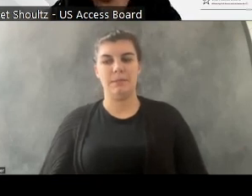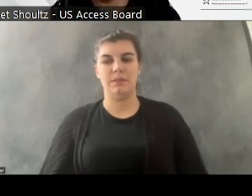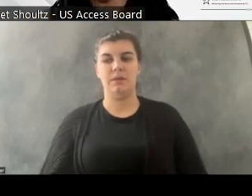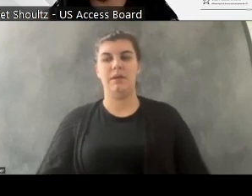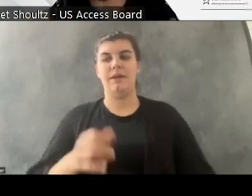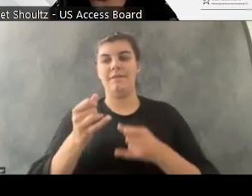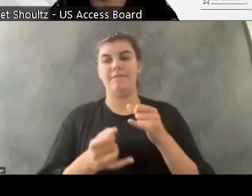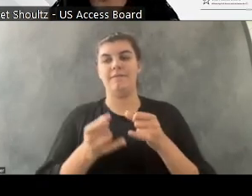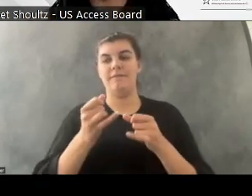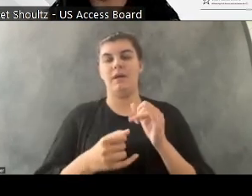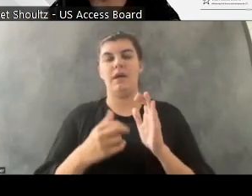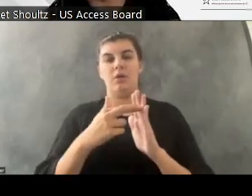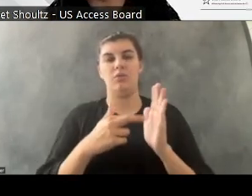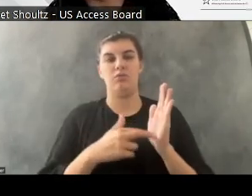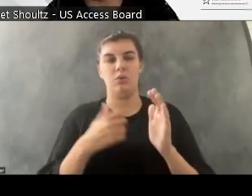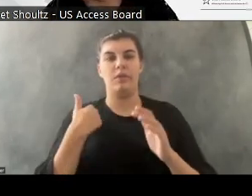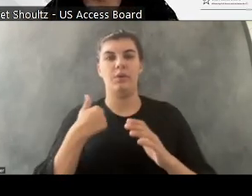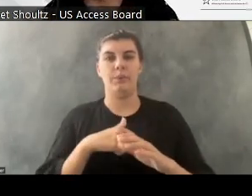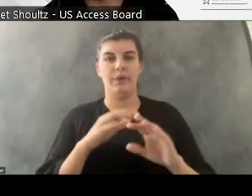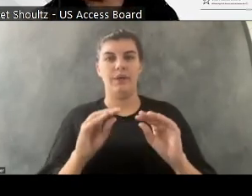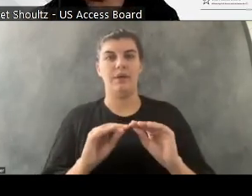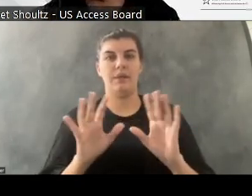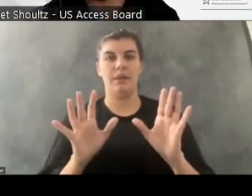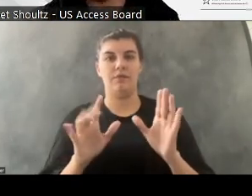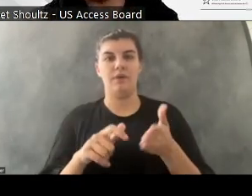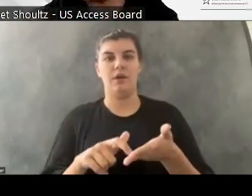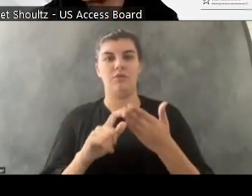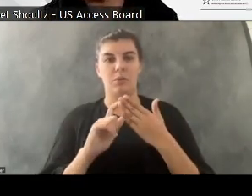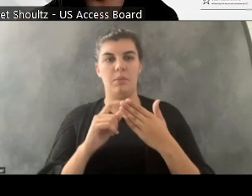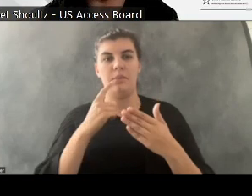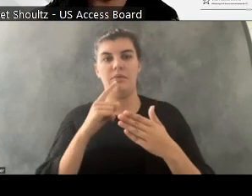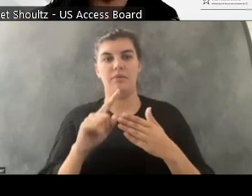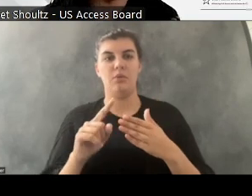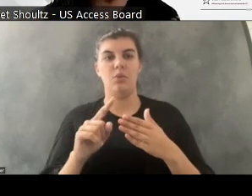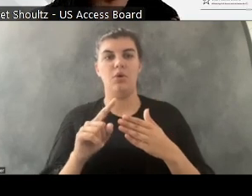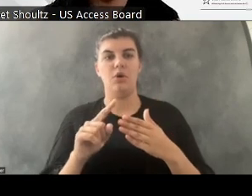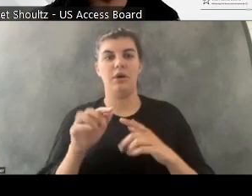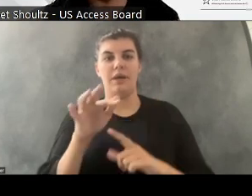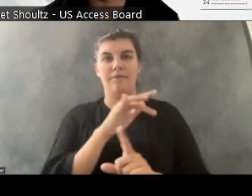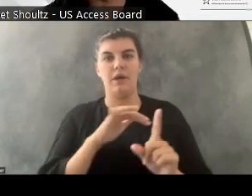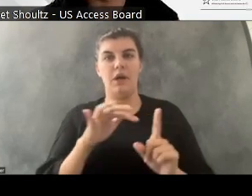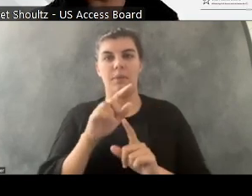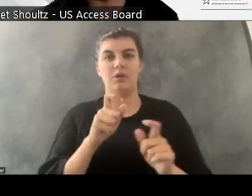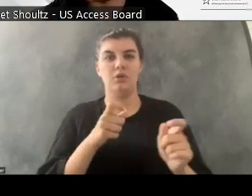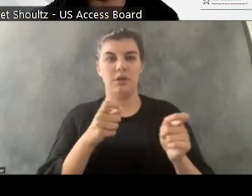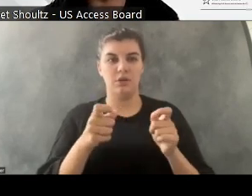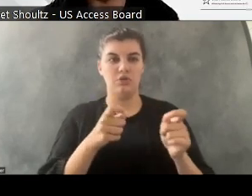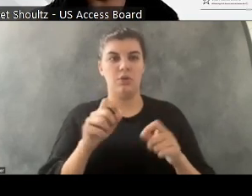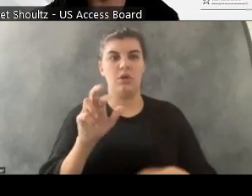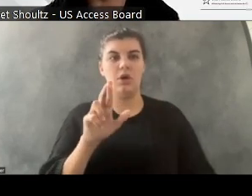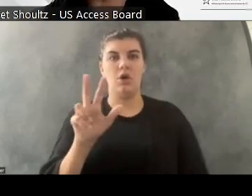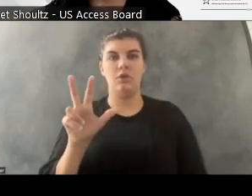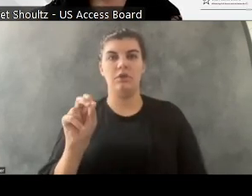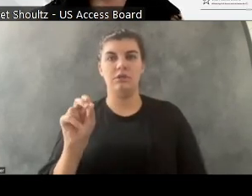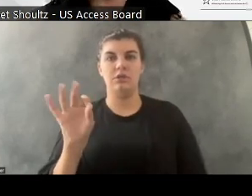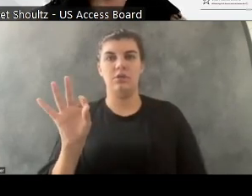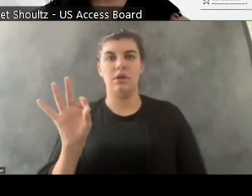In the final rule we clarified the requirement for environmental controls so at R309.2.3